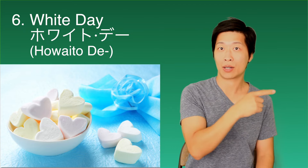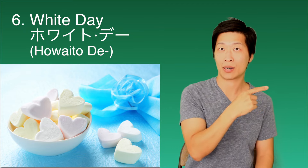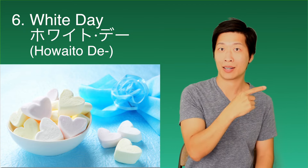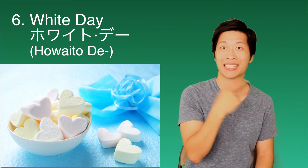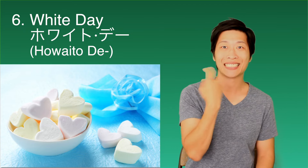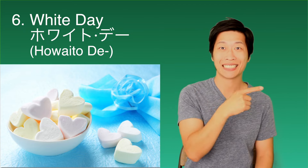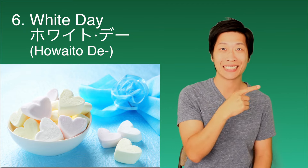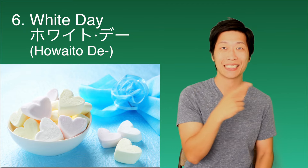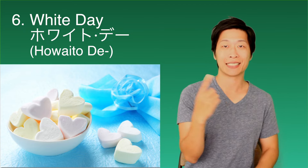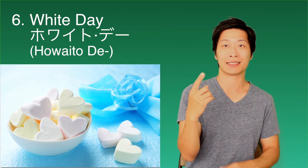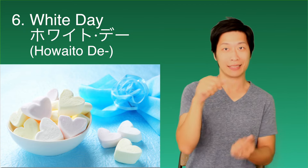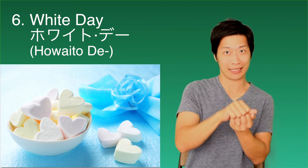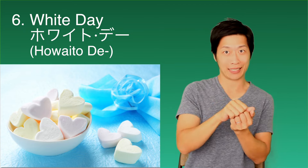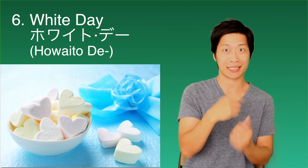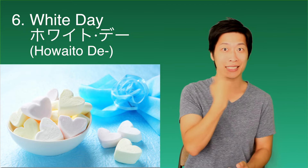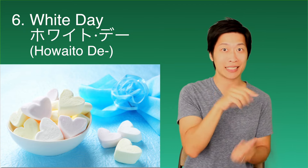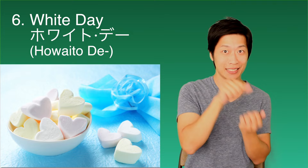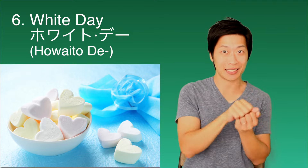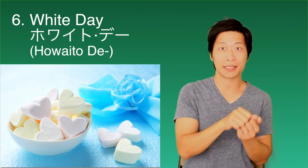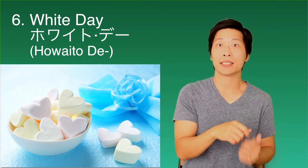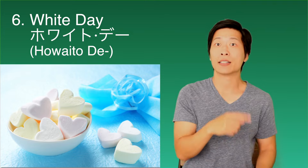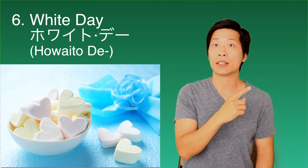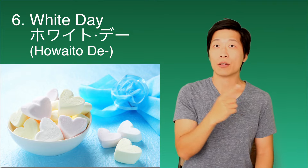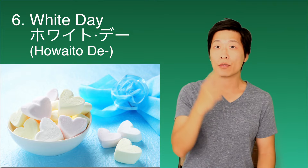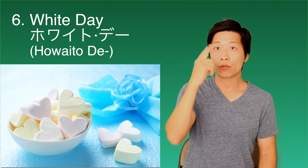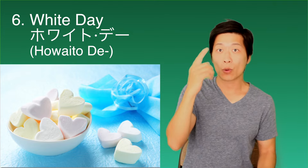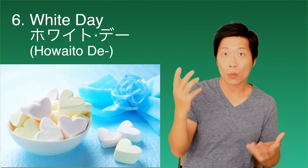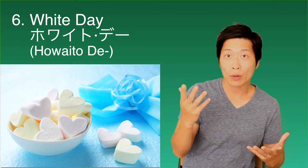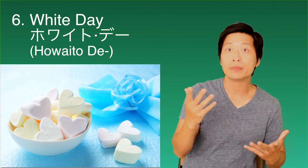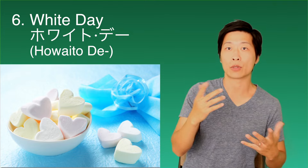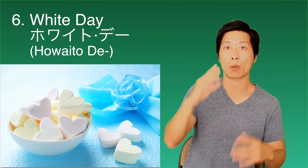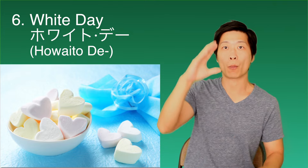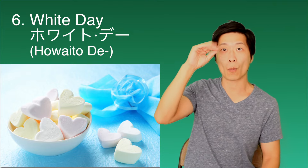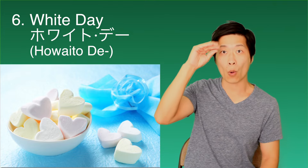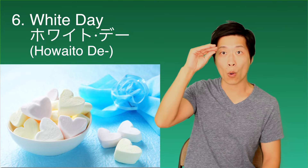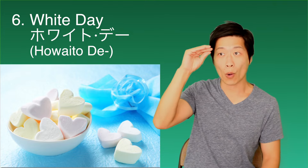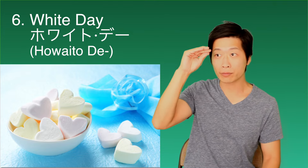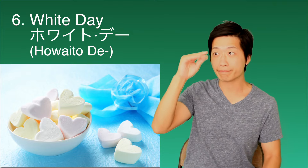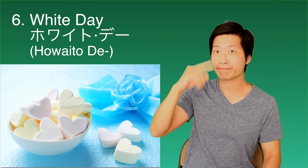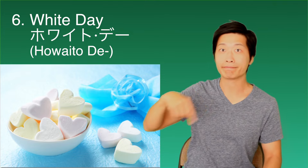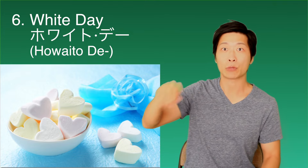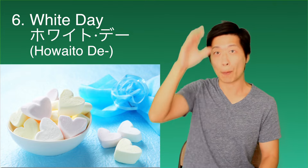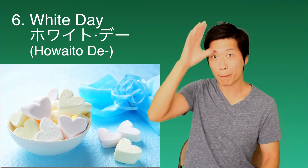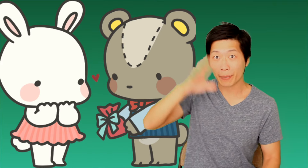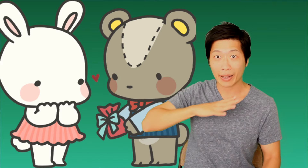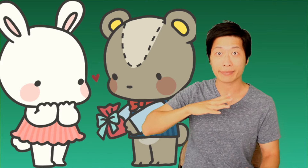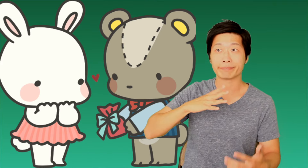This is the JSL for "HOWAITO DEー" and that's where the boys, men and males who have